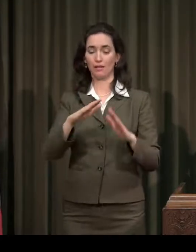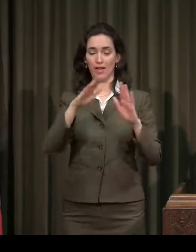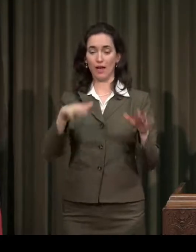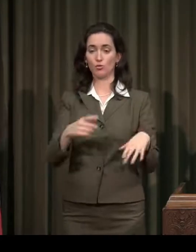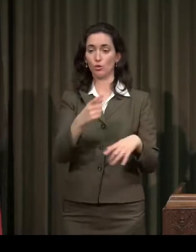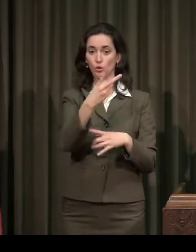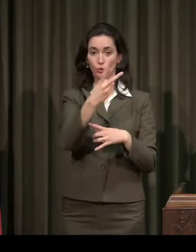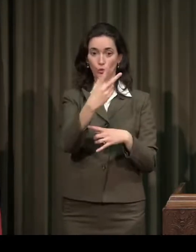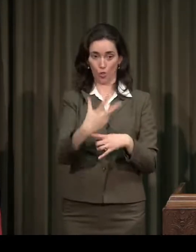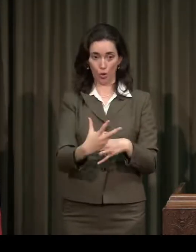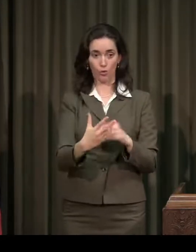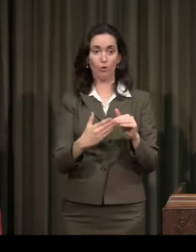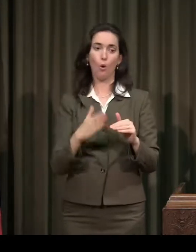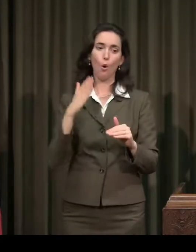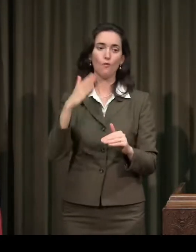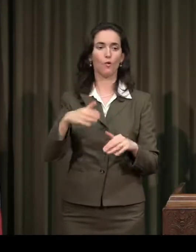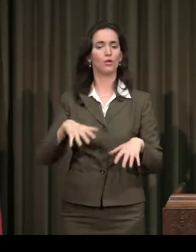seriously